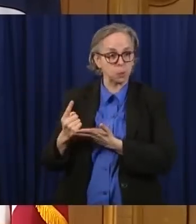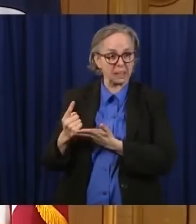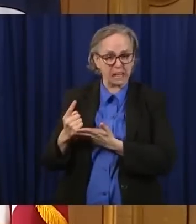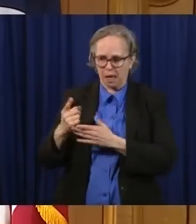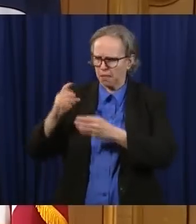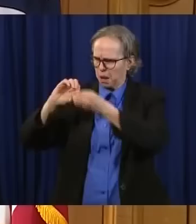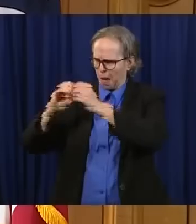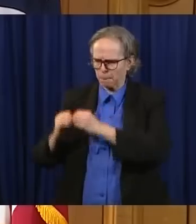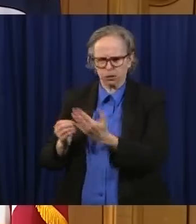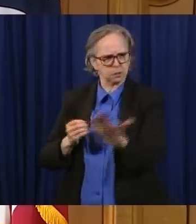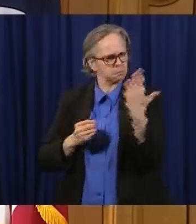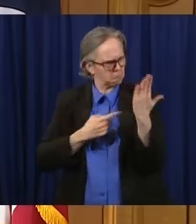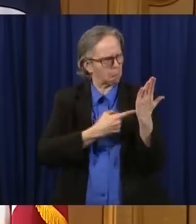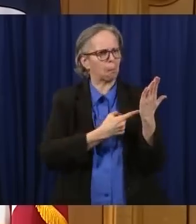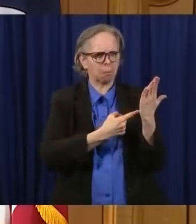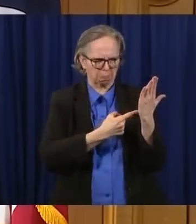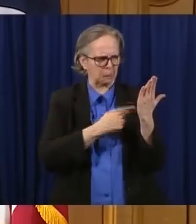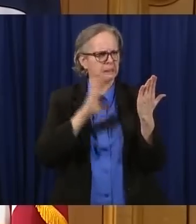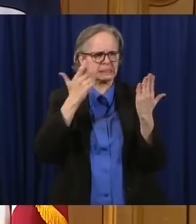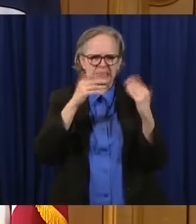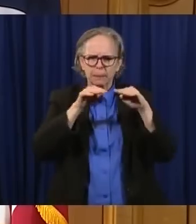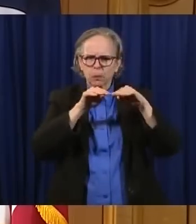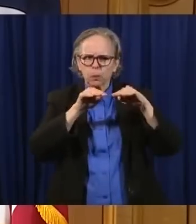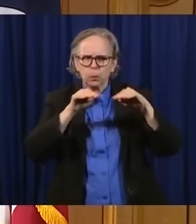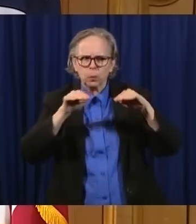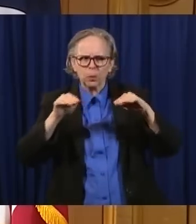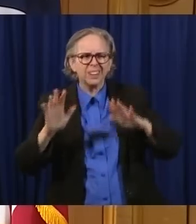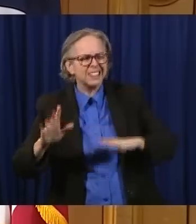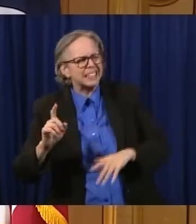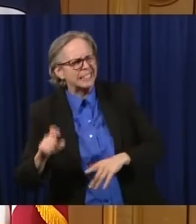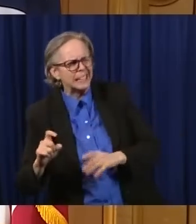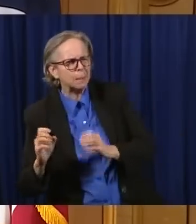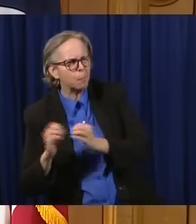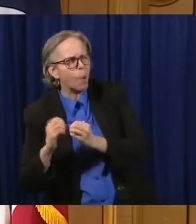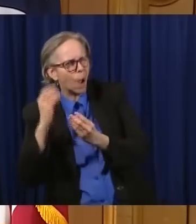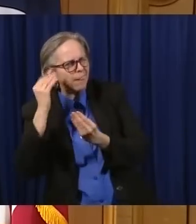I'M VERY GRATEFUL FOR WHAT YOU HAVE.